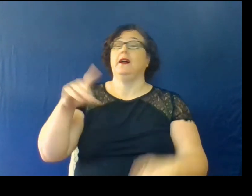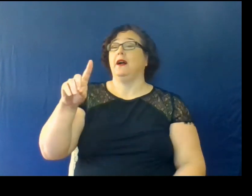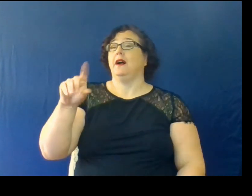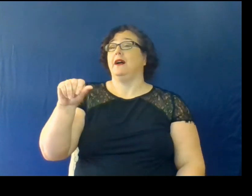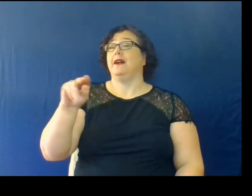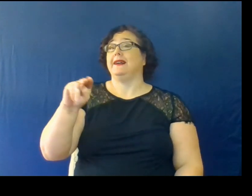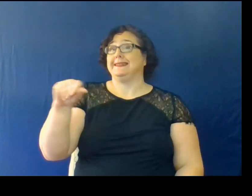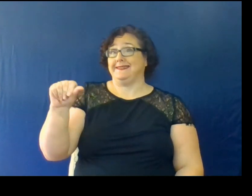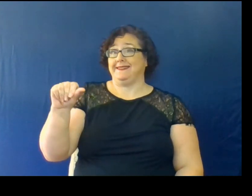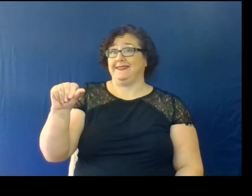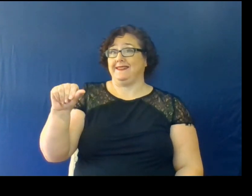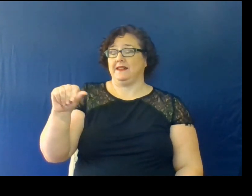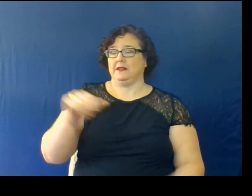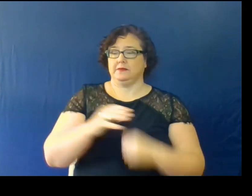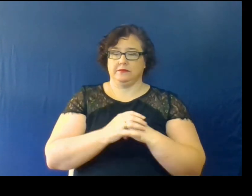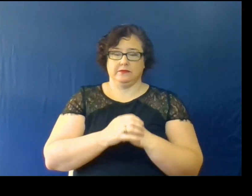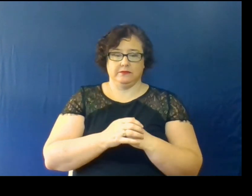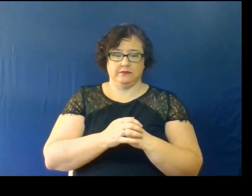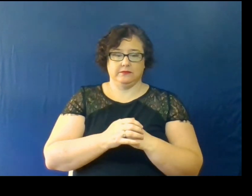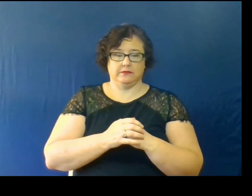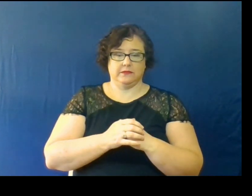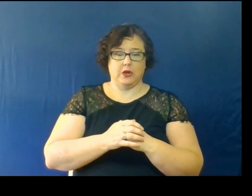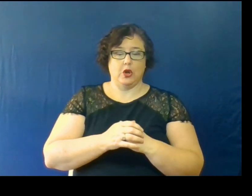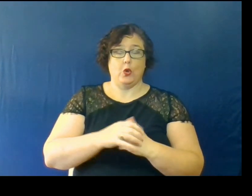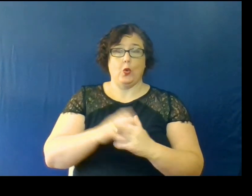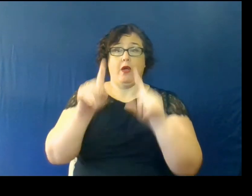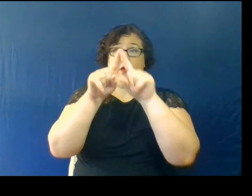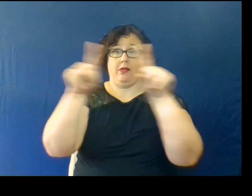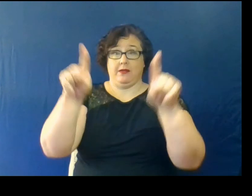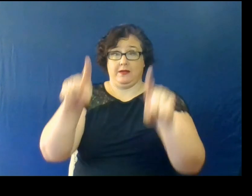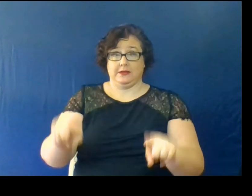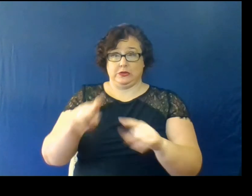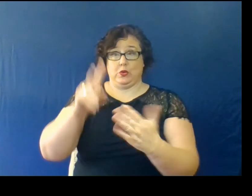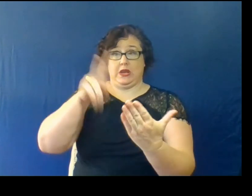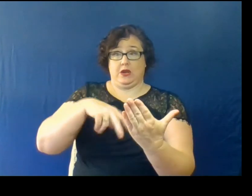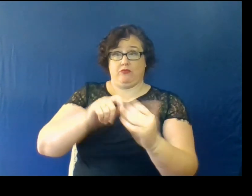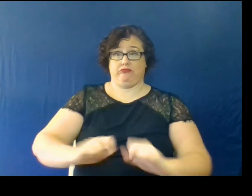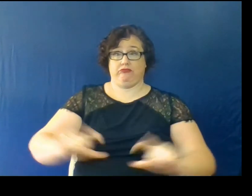Will screen reading devices be available at polling locations during early voting?